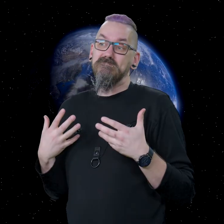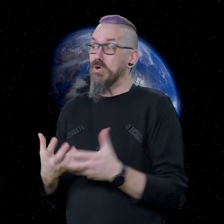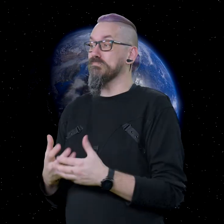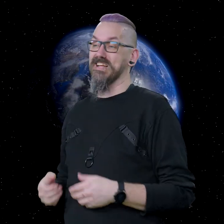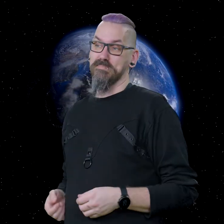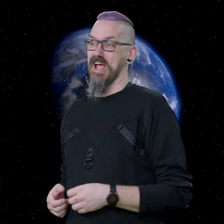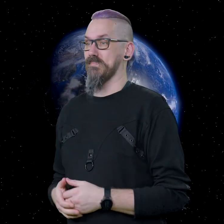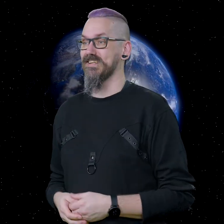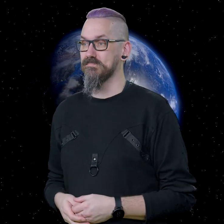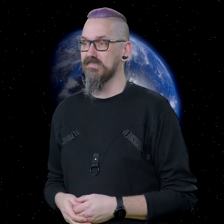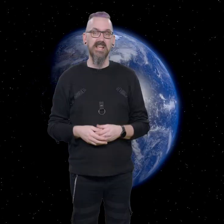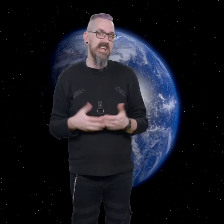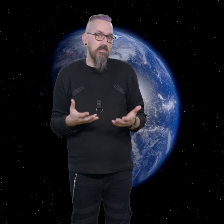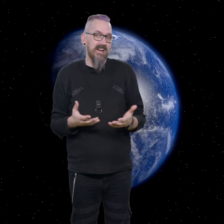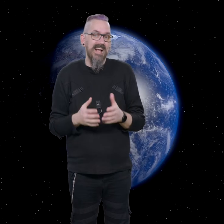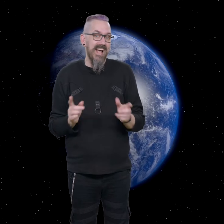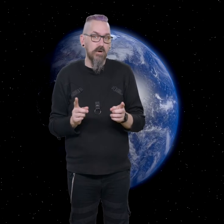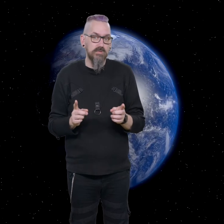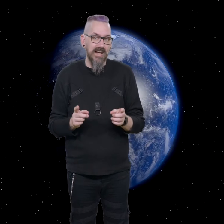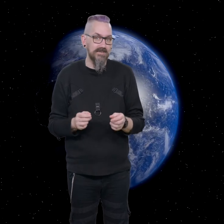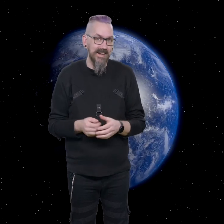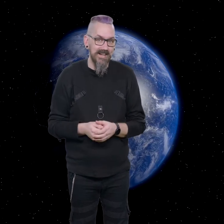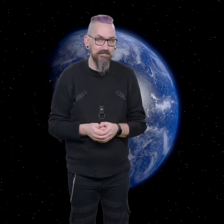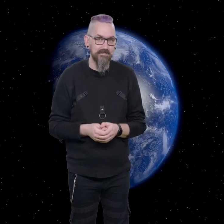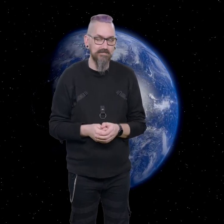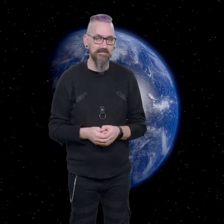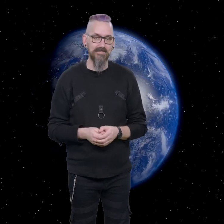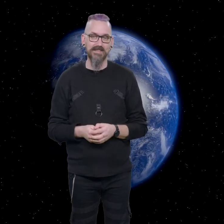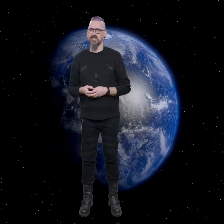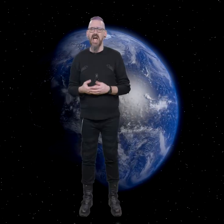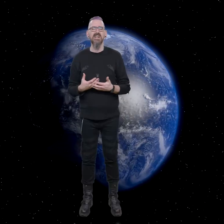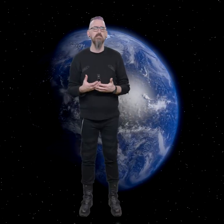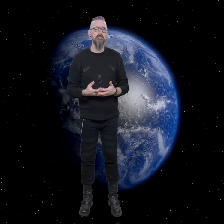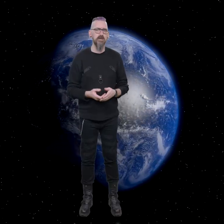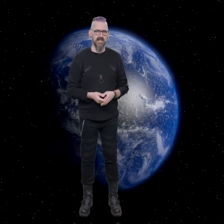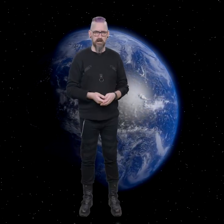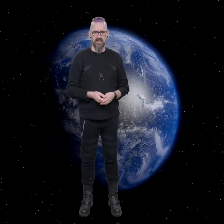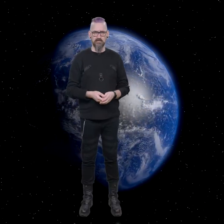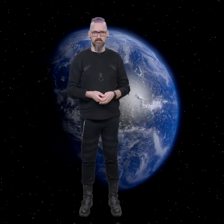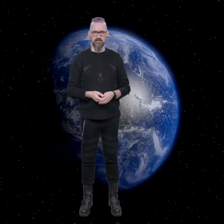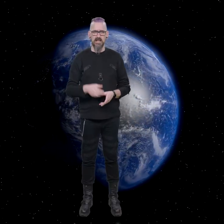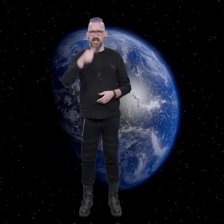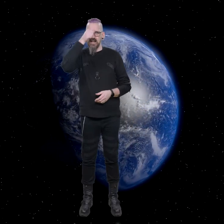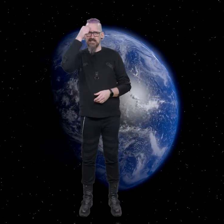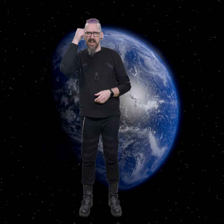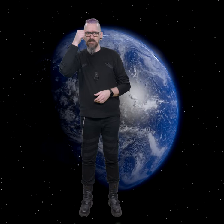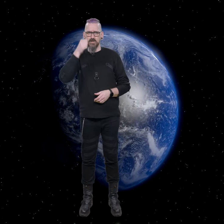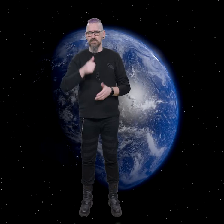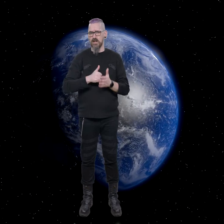Food makes me happy, Even when I cannot pronounce the name! I am a Music lover, Intelligent,